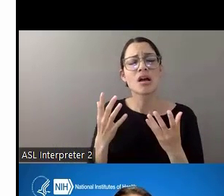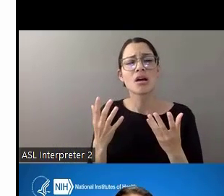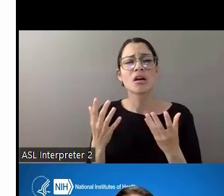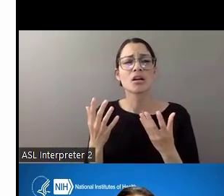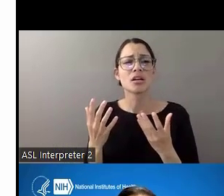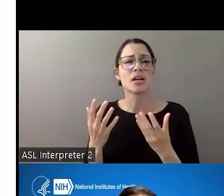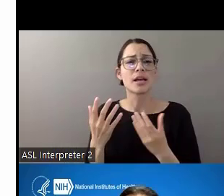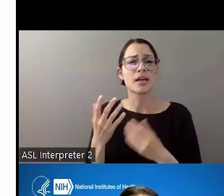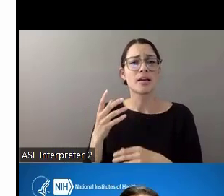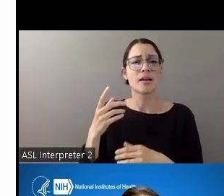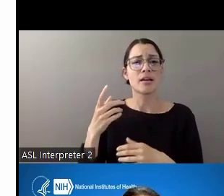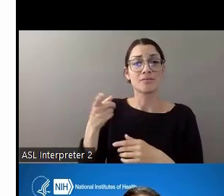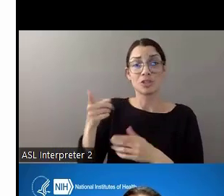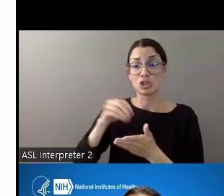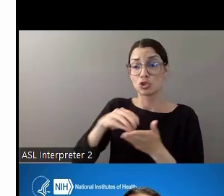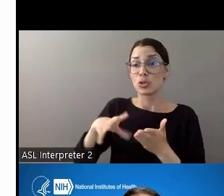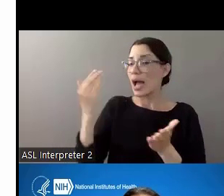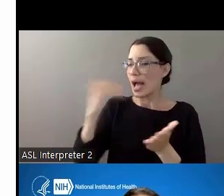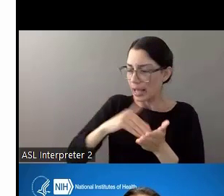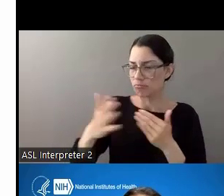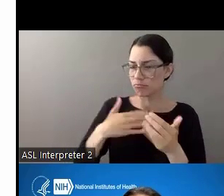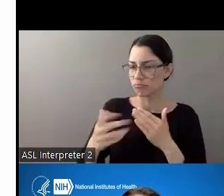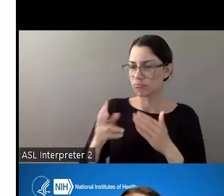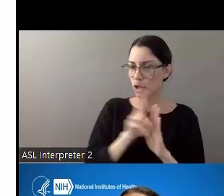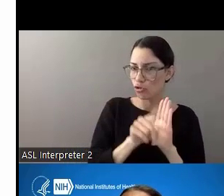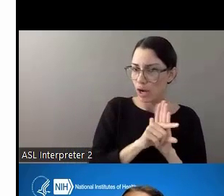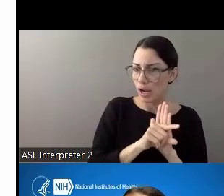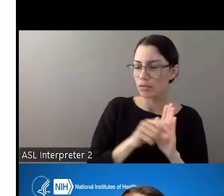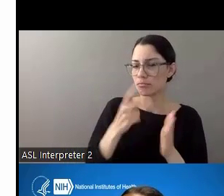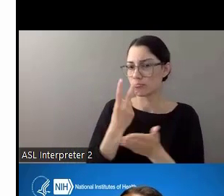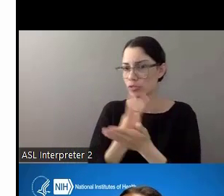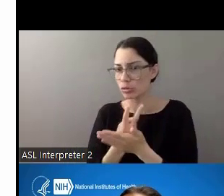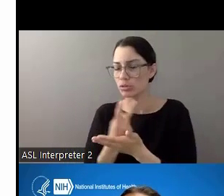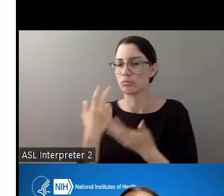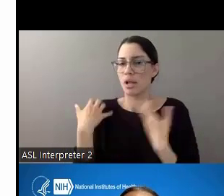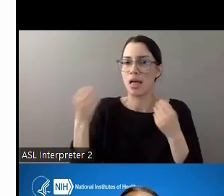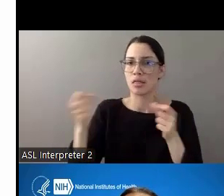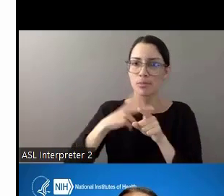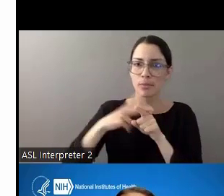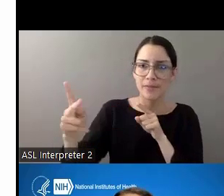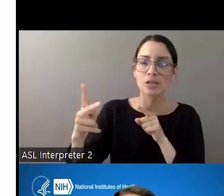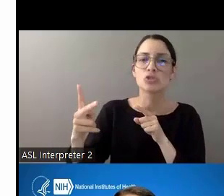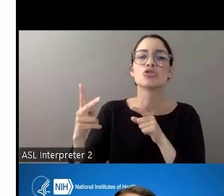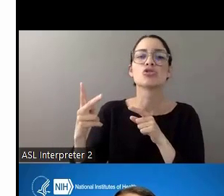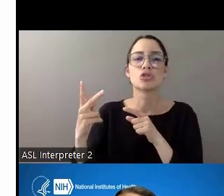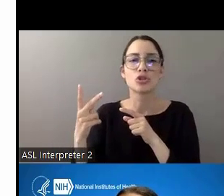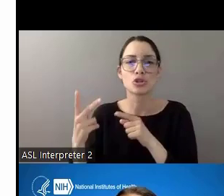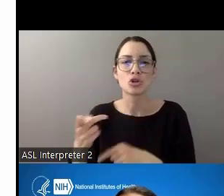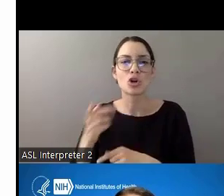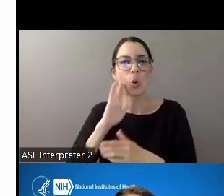be they undergraduates or graduate students or health professional students, being co-authors on the publications